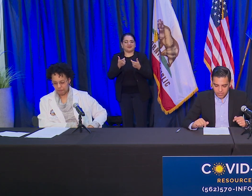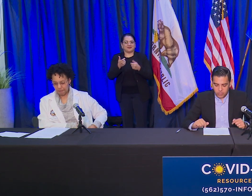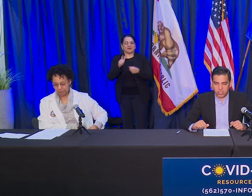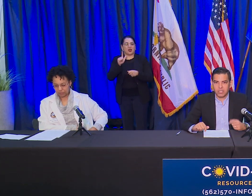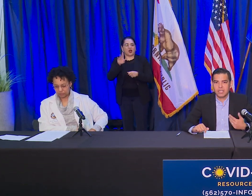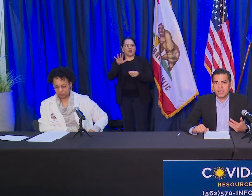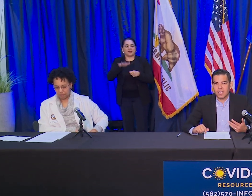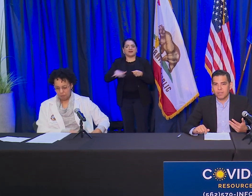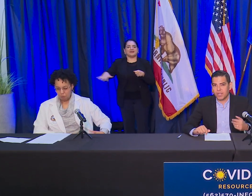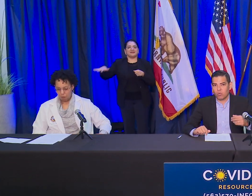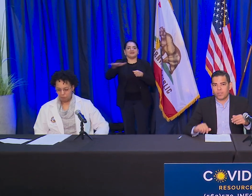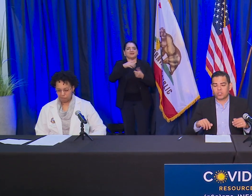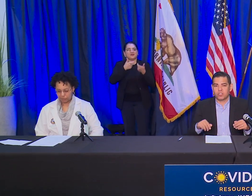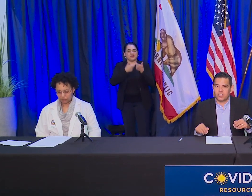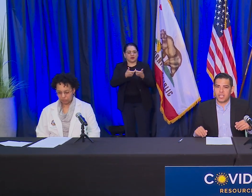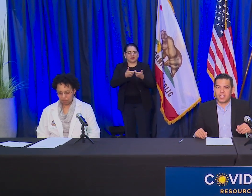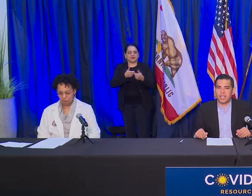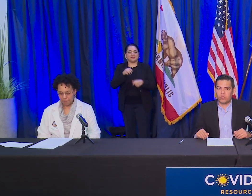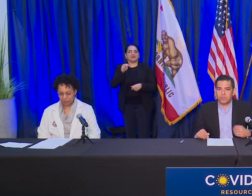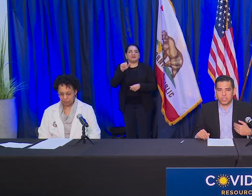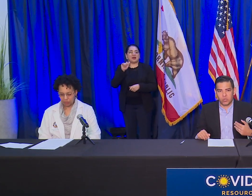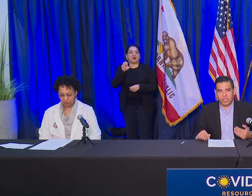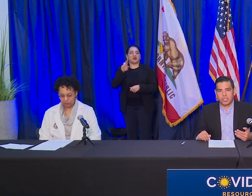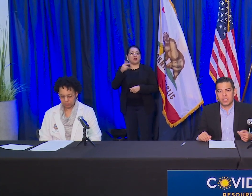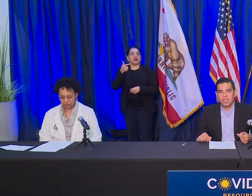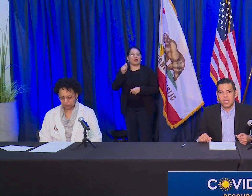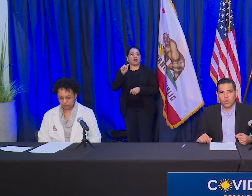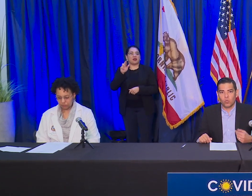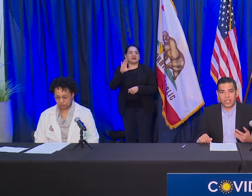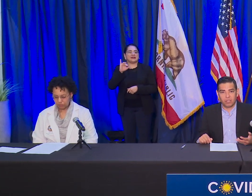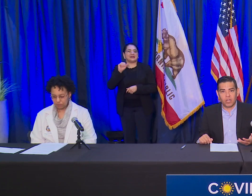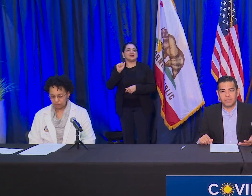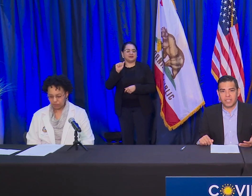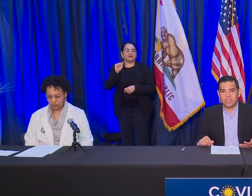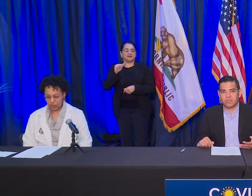Beach and I'm Mayor Robert Garcia. We've been doing regular updates